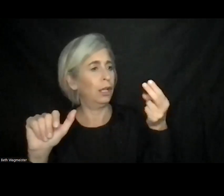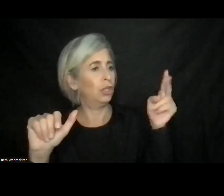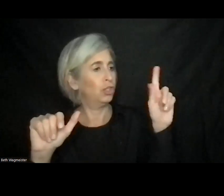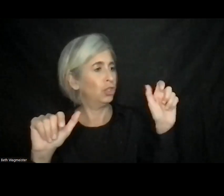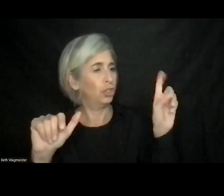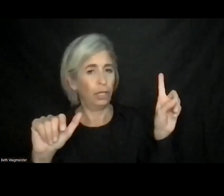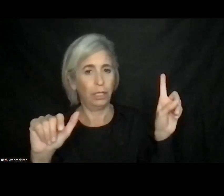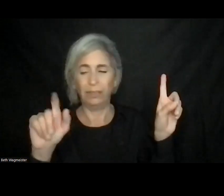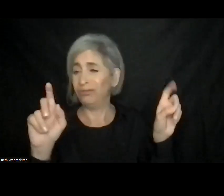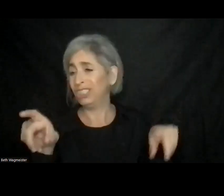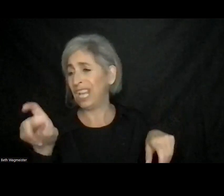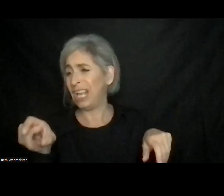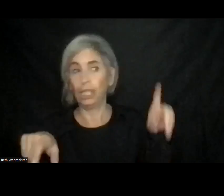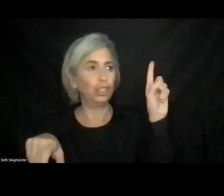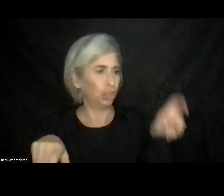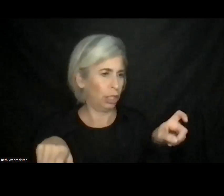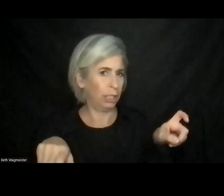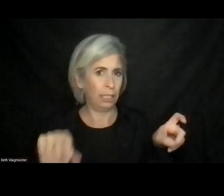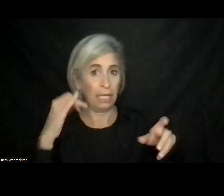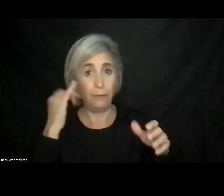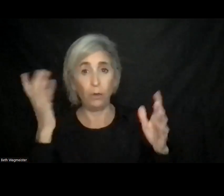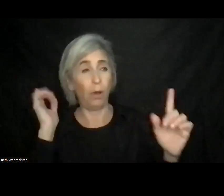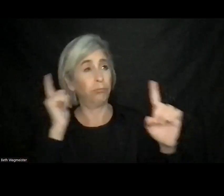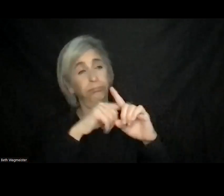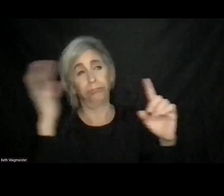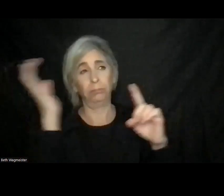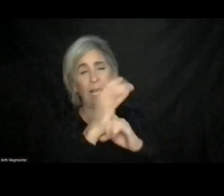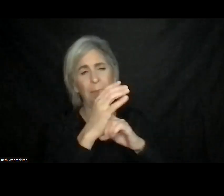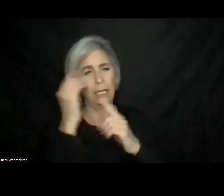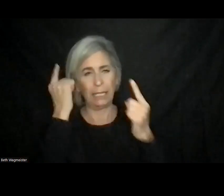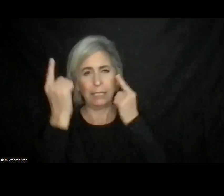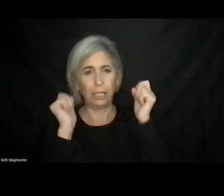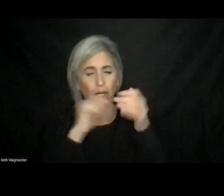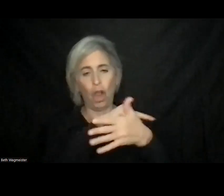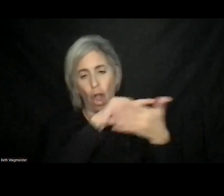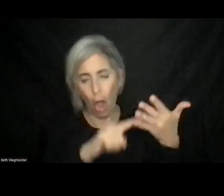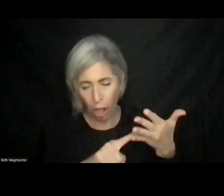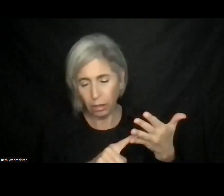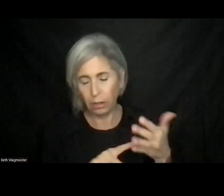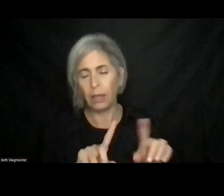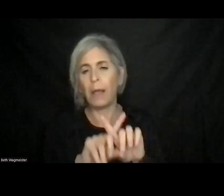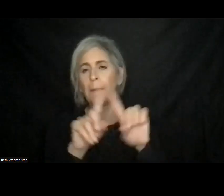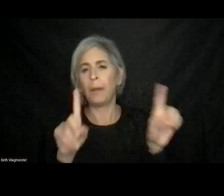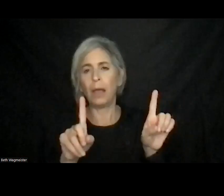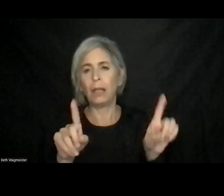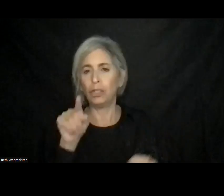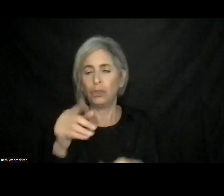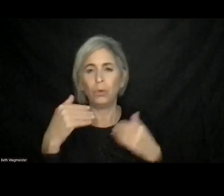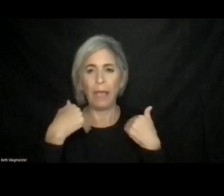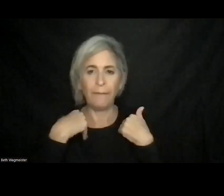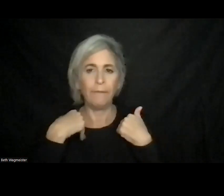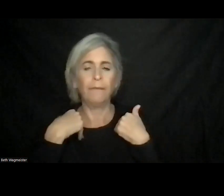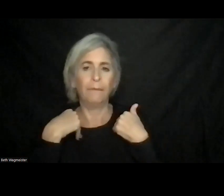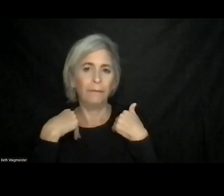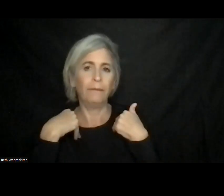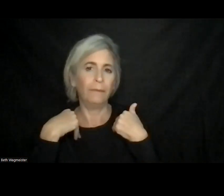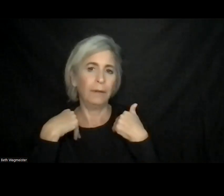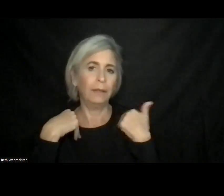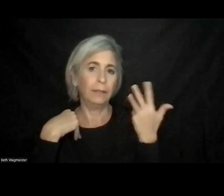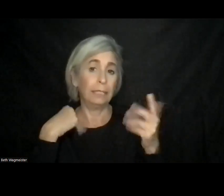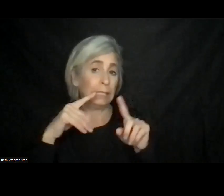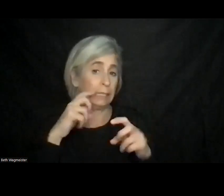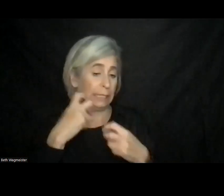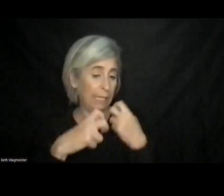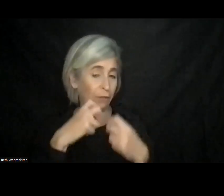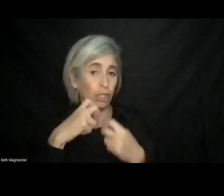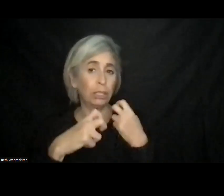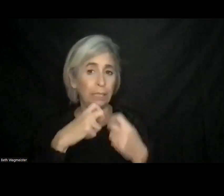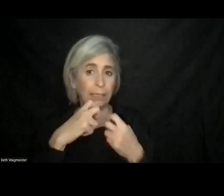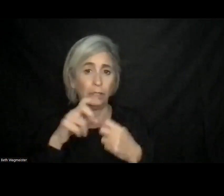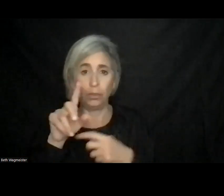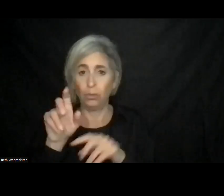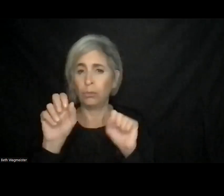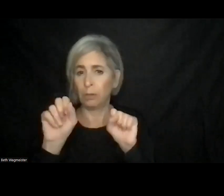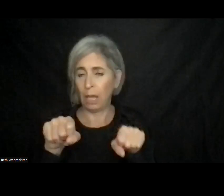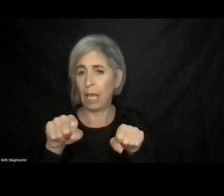the excellence, you must consider all of them. But if you have some difficulties, you can choose and